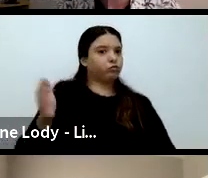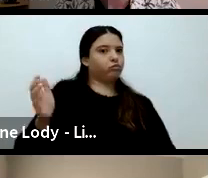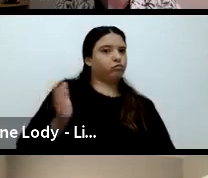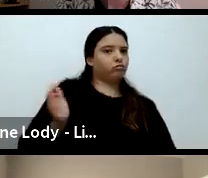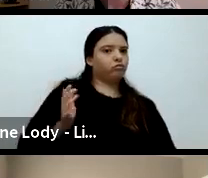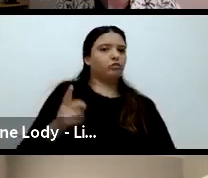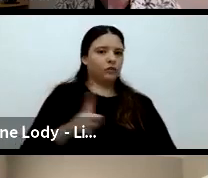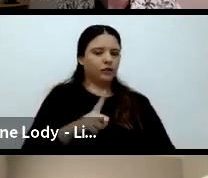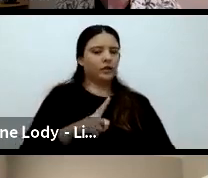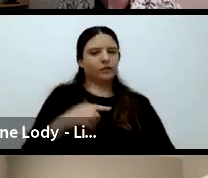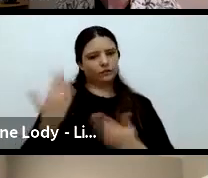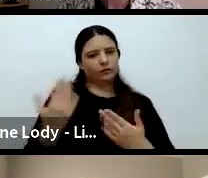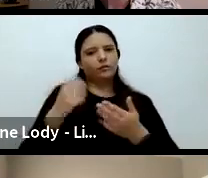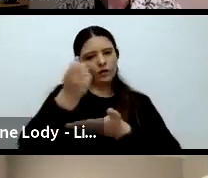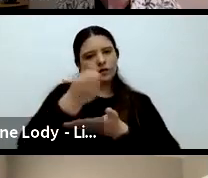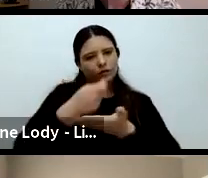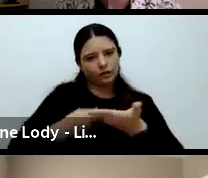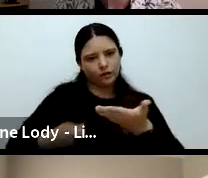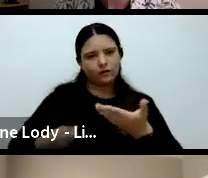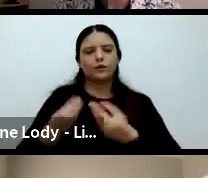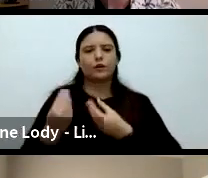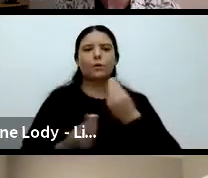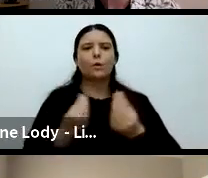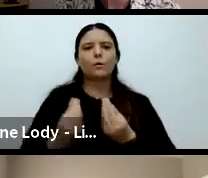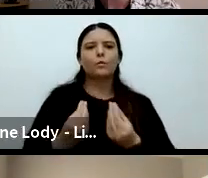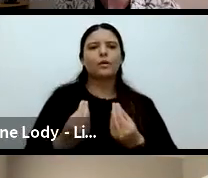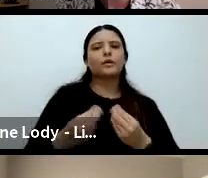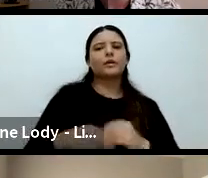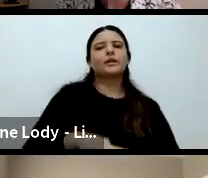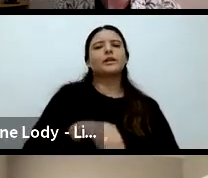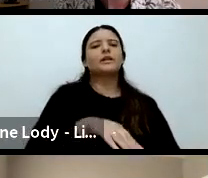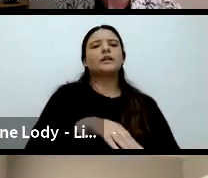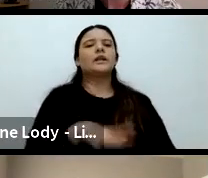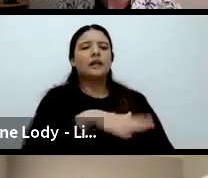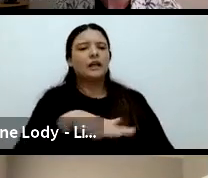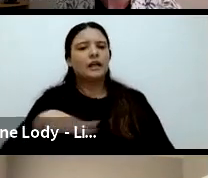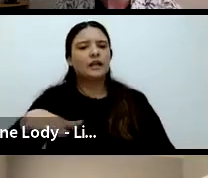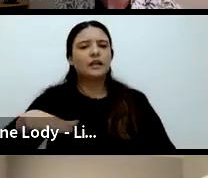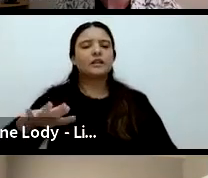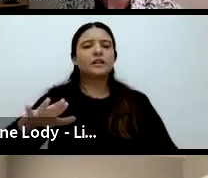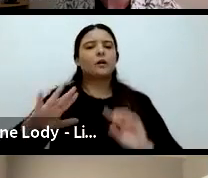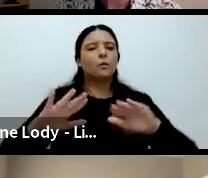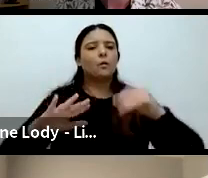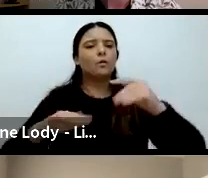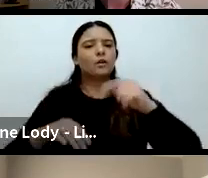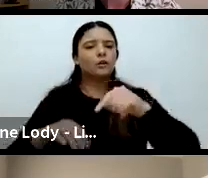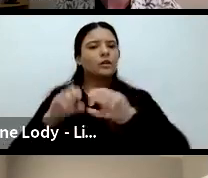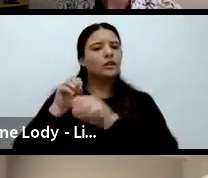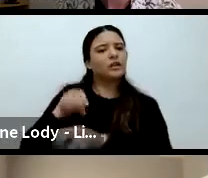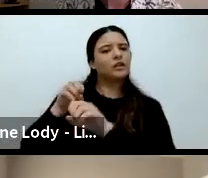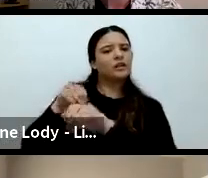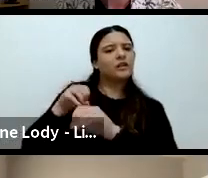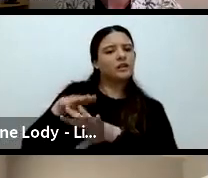about. t how to create crack t how to create cracks in the wall when you are teaching the elite. elite in, on the other hand we have.